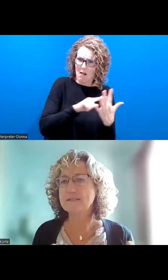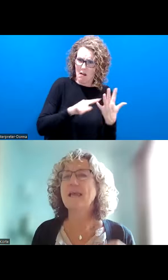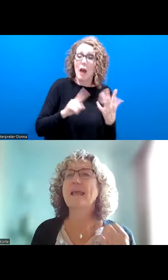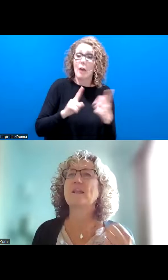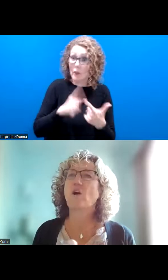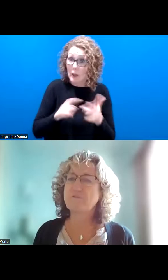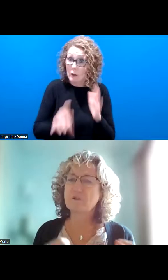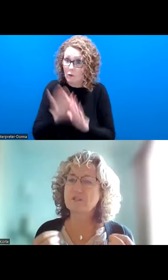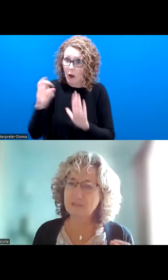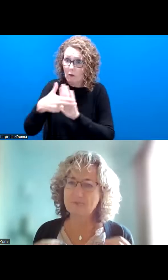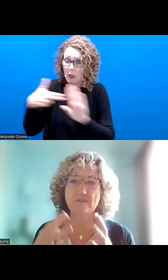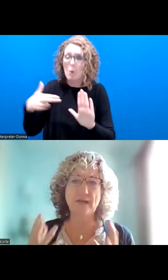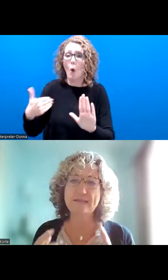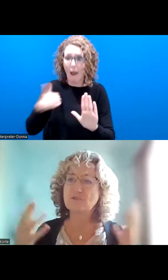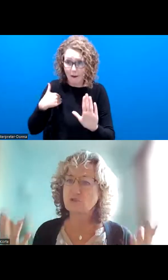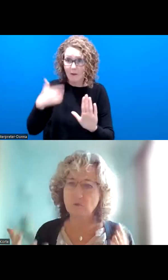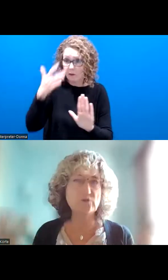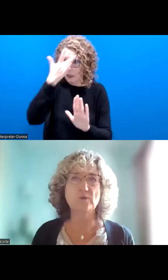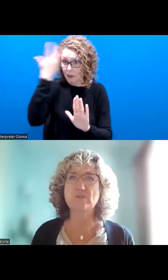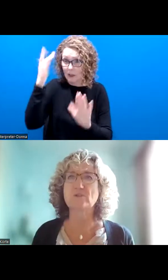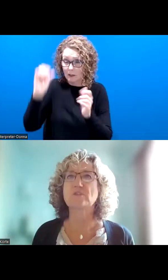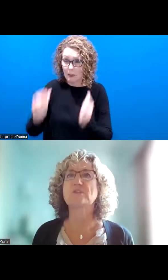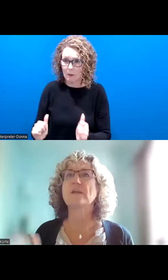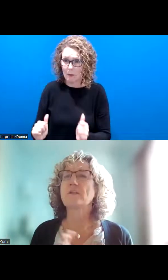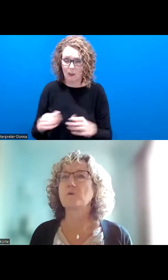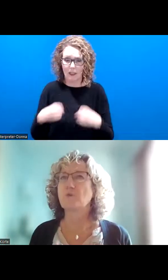about ten hours a week. So folks who work part time are earning this benefit. If you